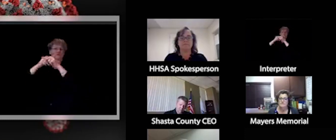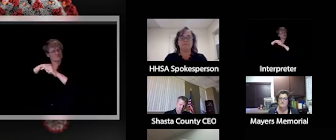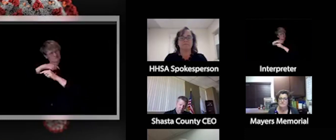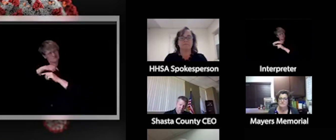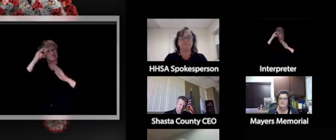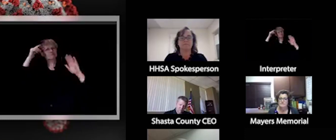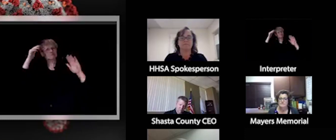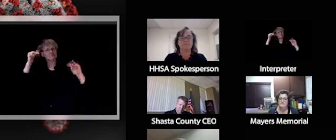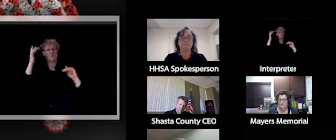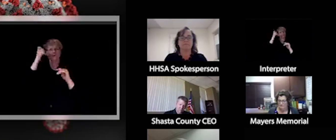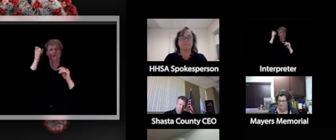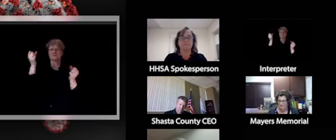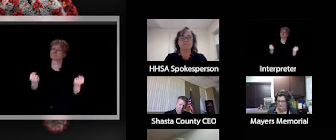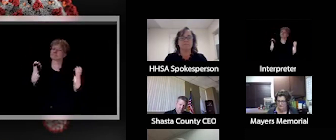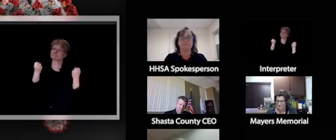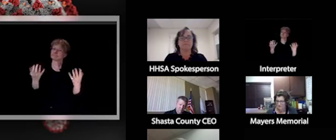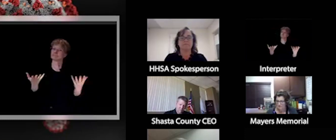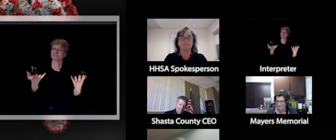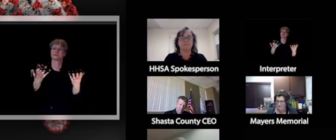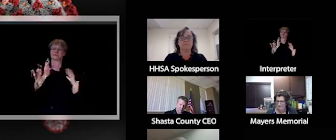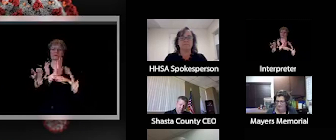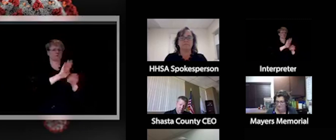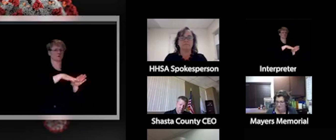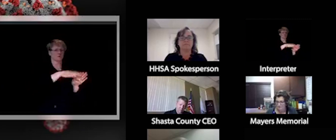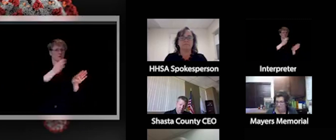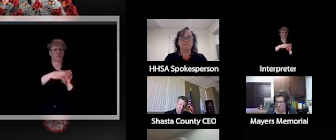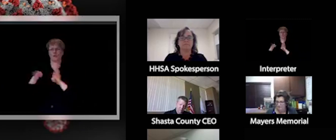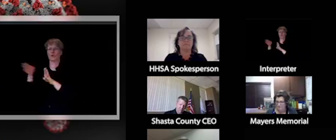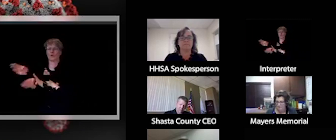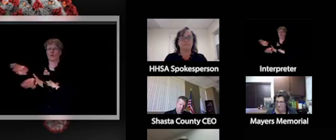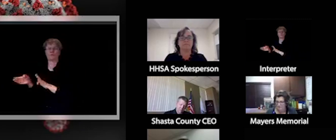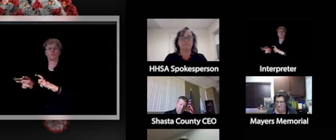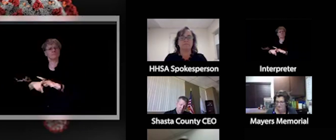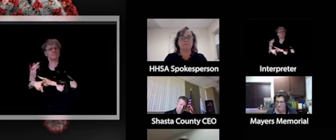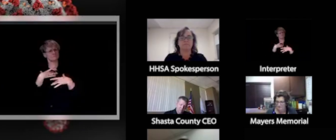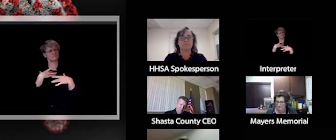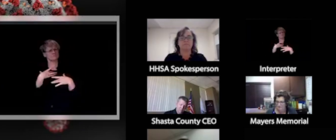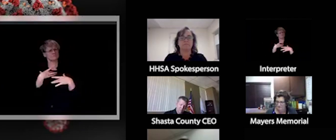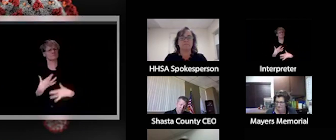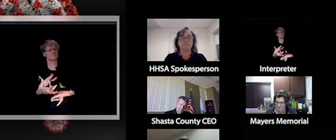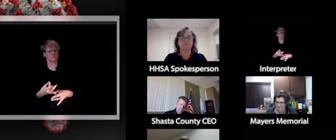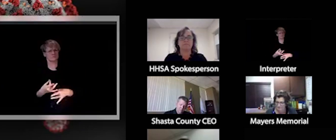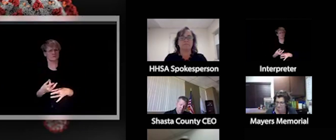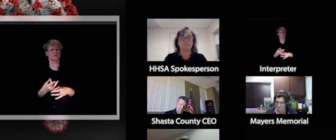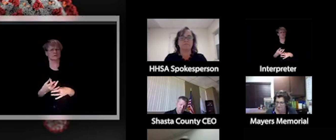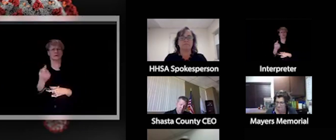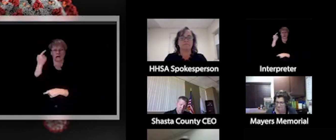of many businesses. Interestingly, and I think this is probably why they’ve been reported